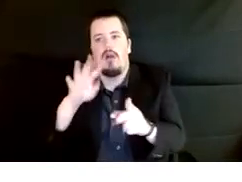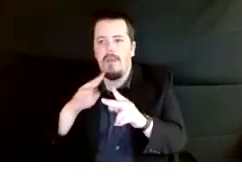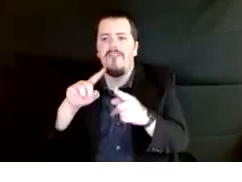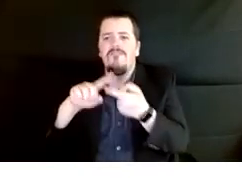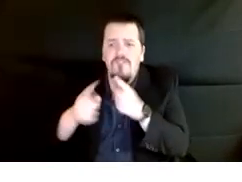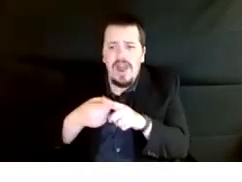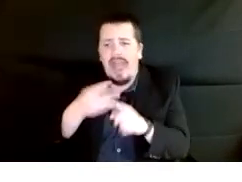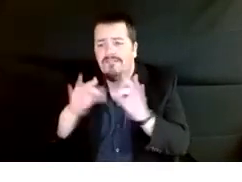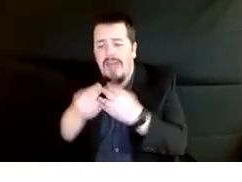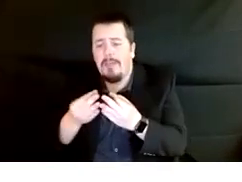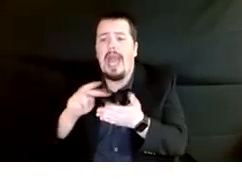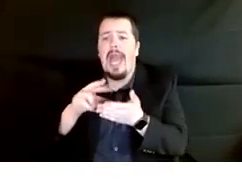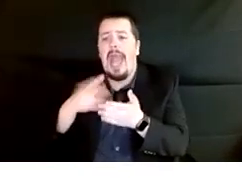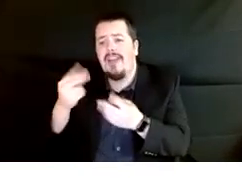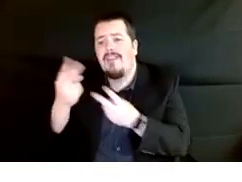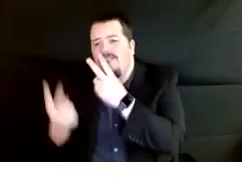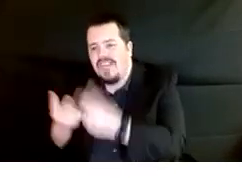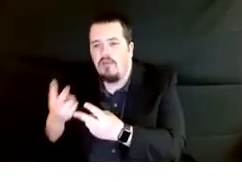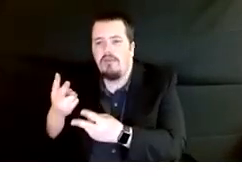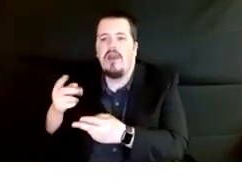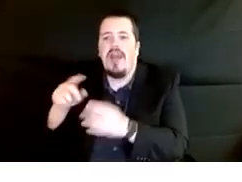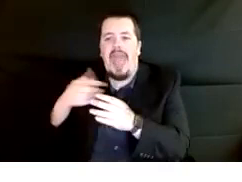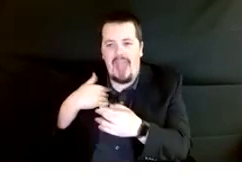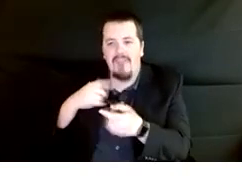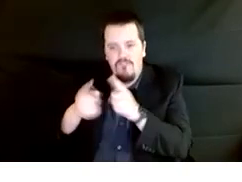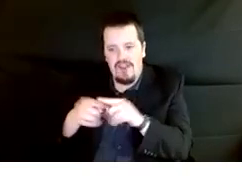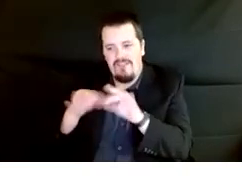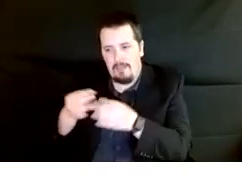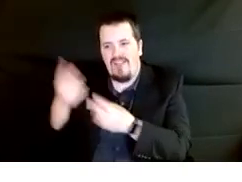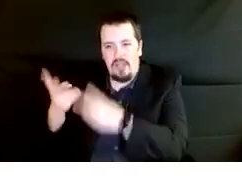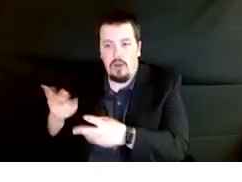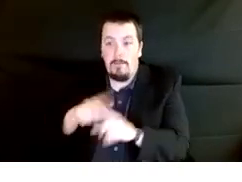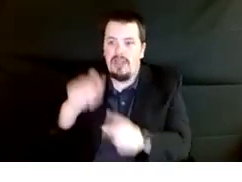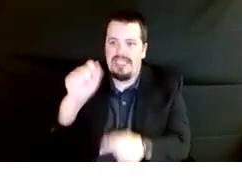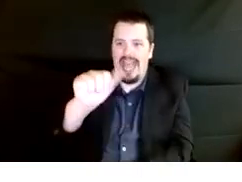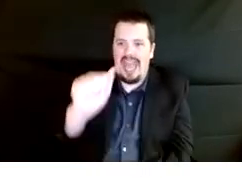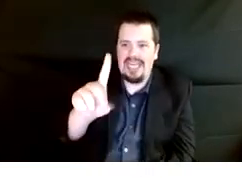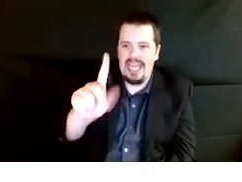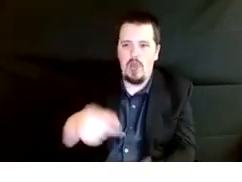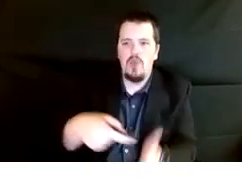talking about as visitors or companions absolutely the ADA does require that health care providers